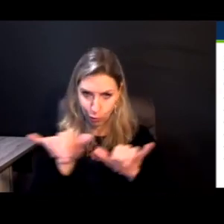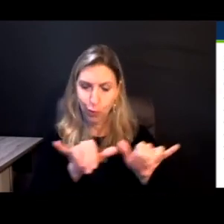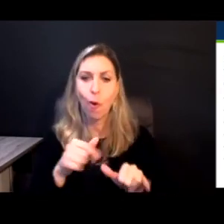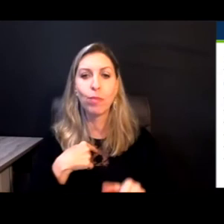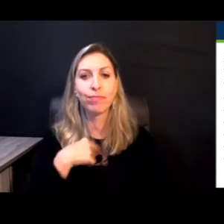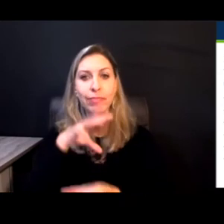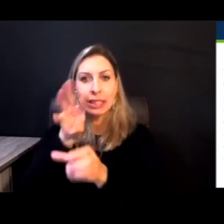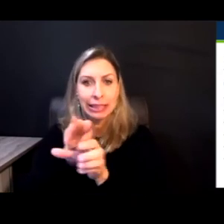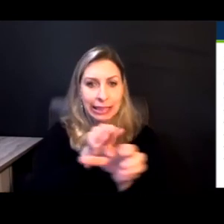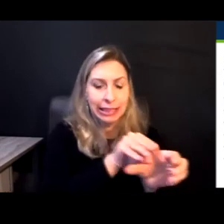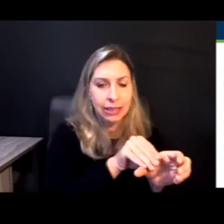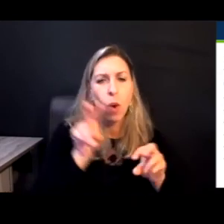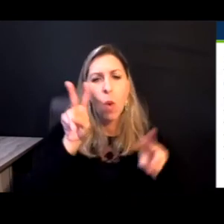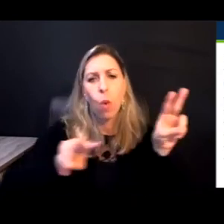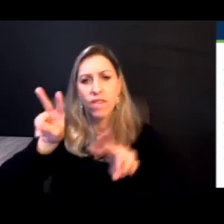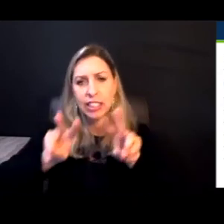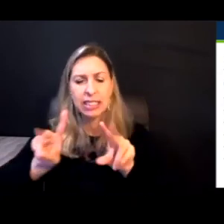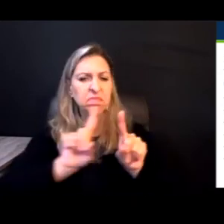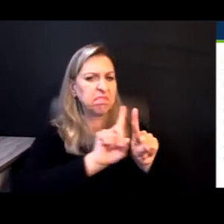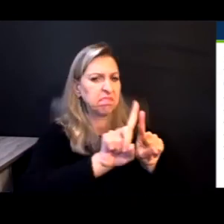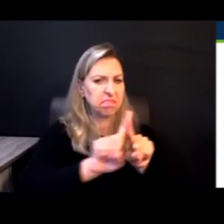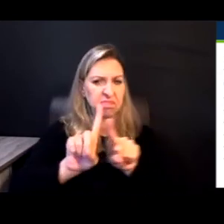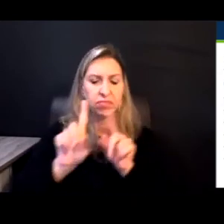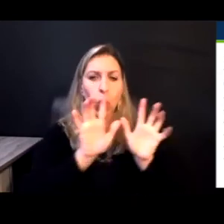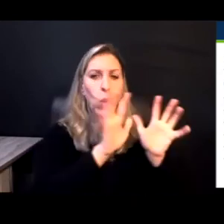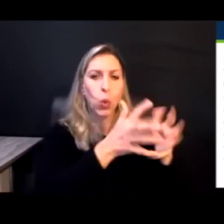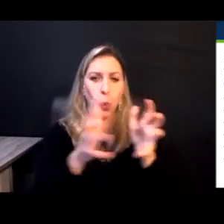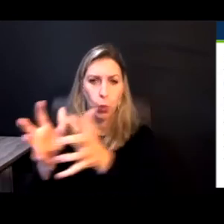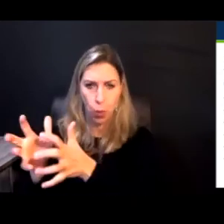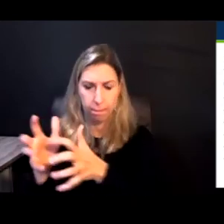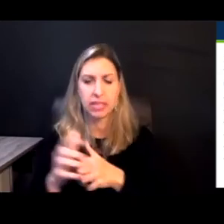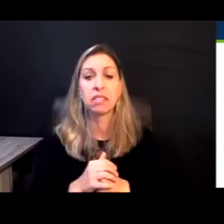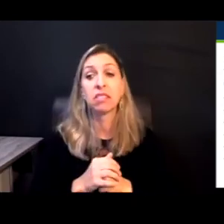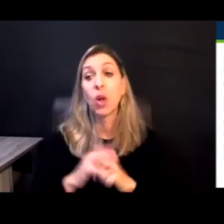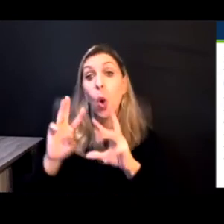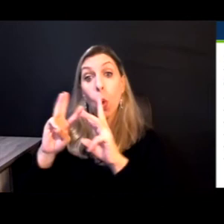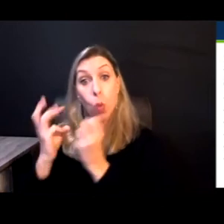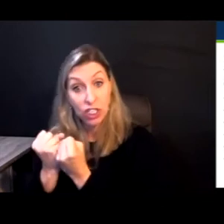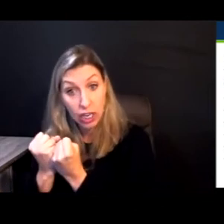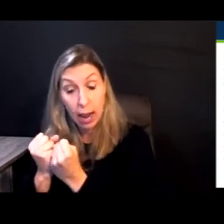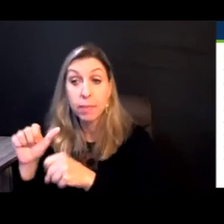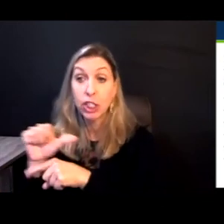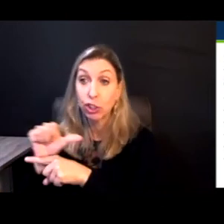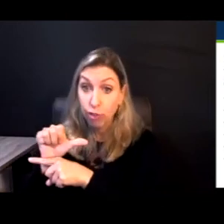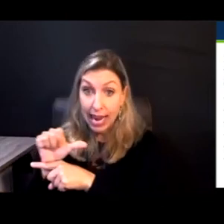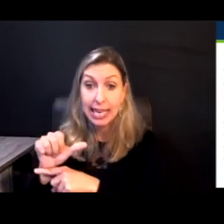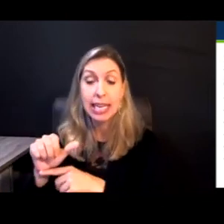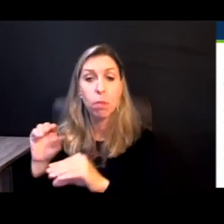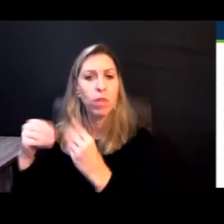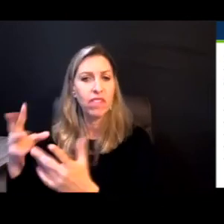I also participated in several meetings and workshops to ensure the programs and services